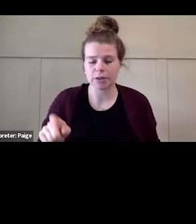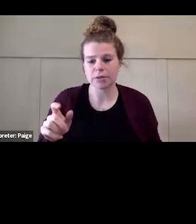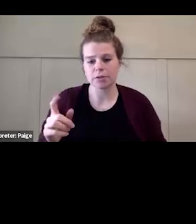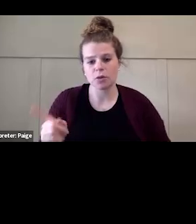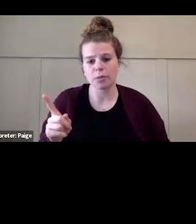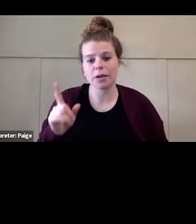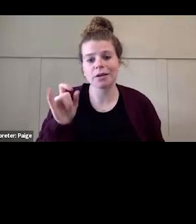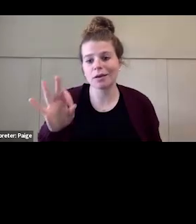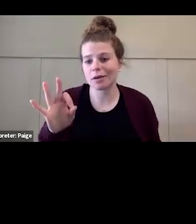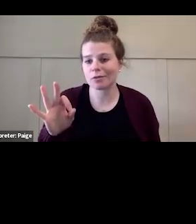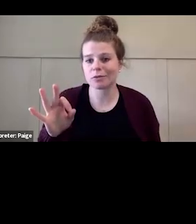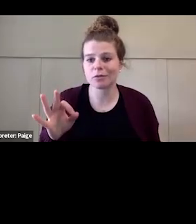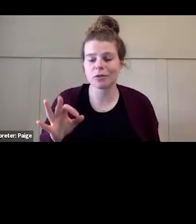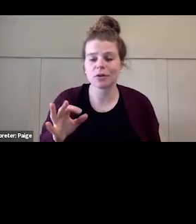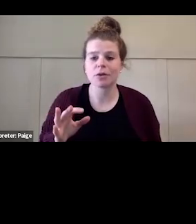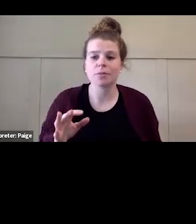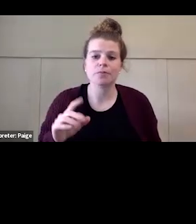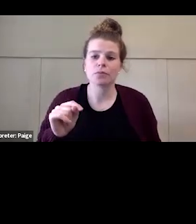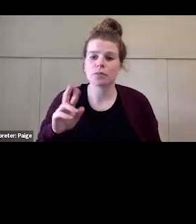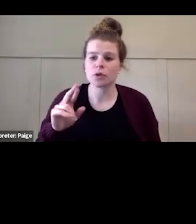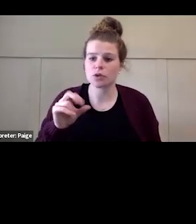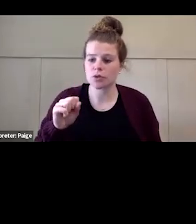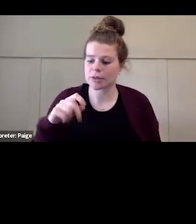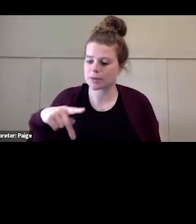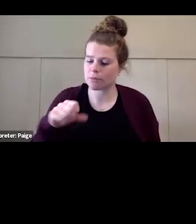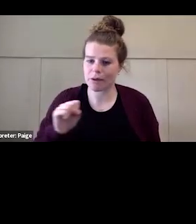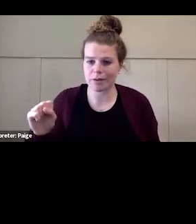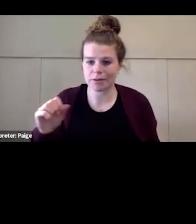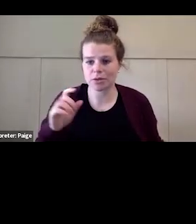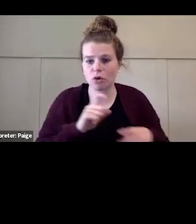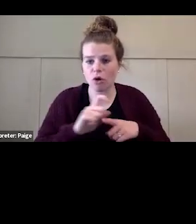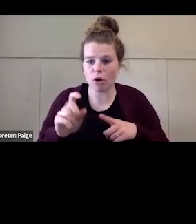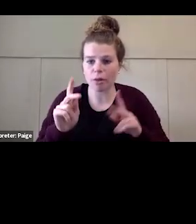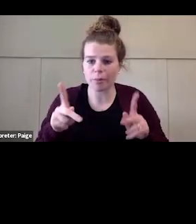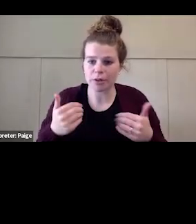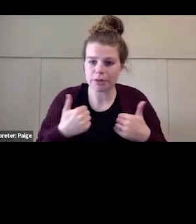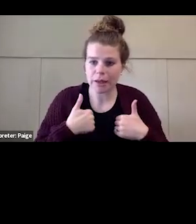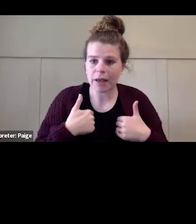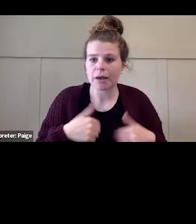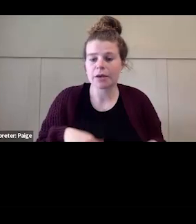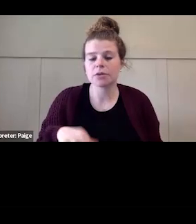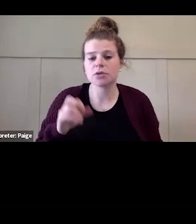If it is kind of a trespass call that the person has, that someone has called in to 911,